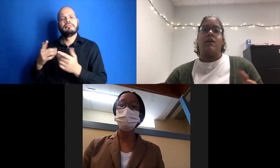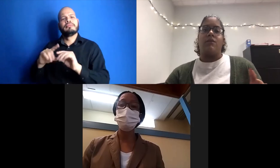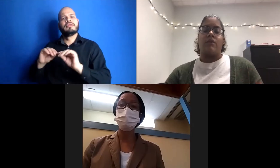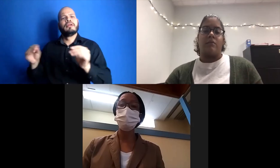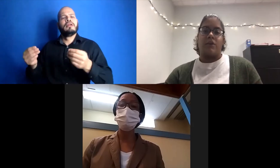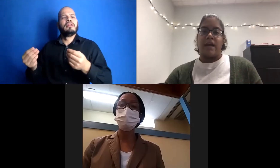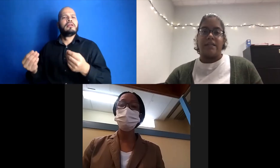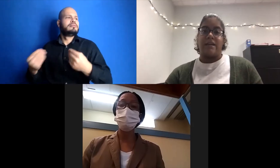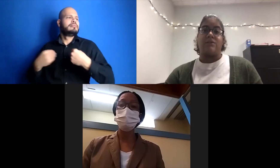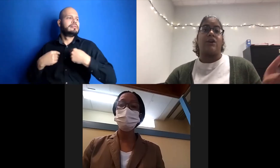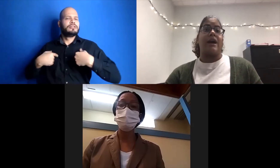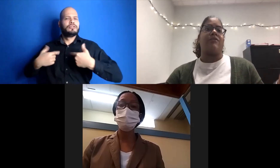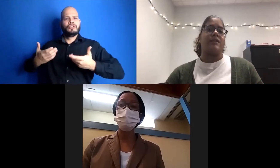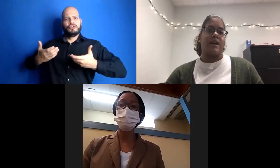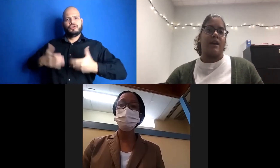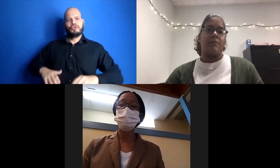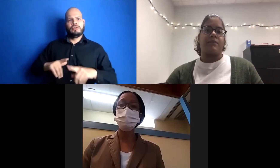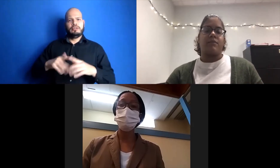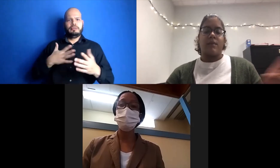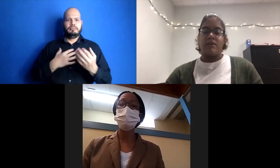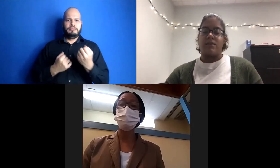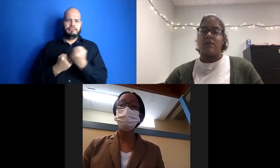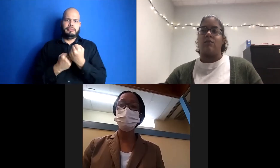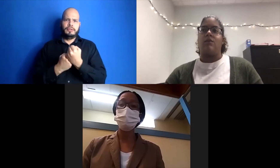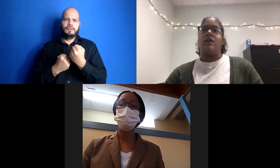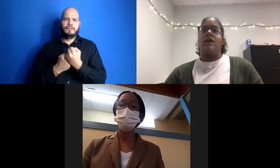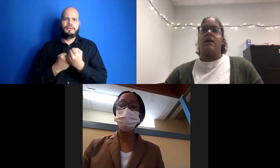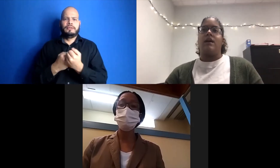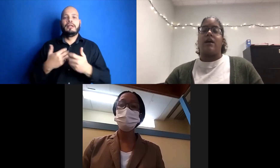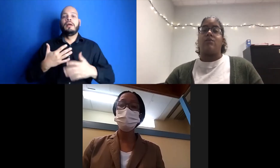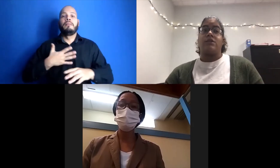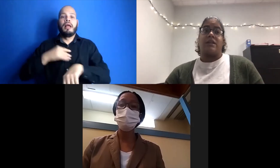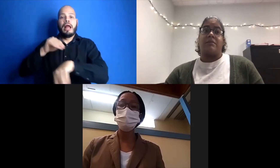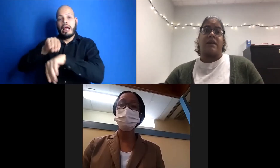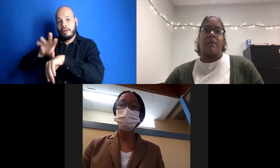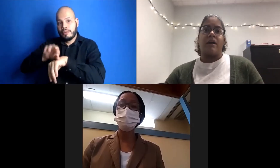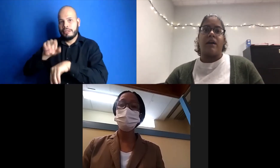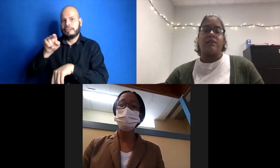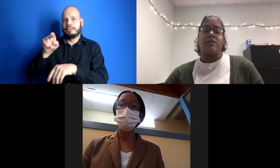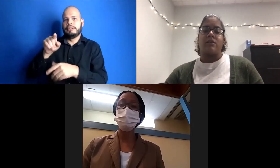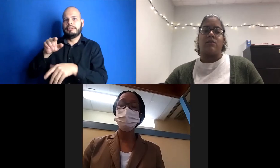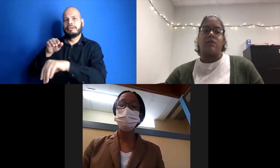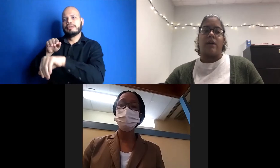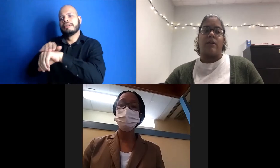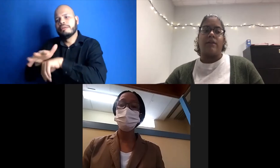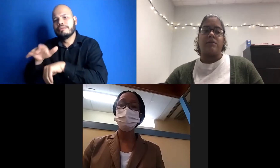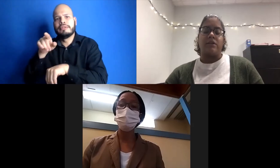from their guidance counselor at the time so I was just upset by that so I want them to know